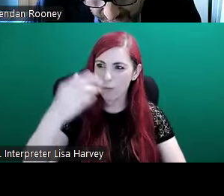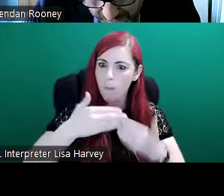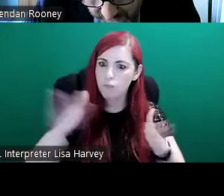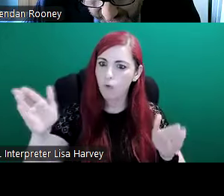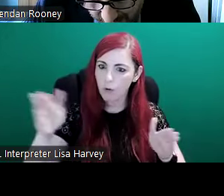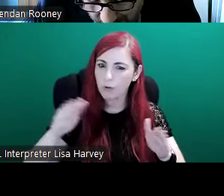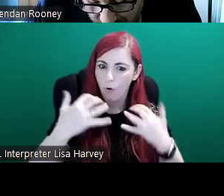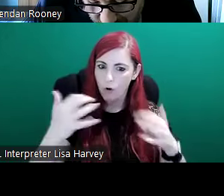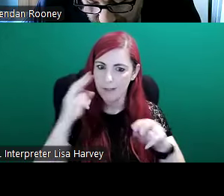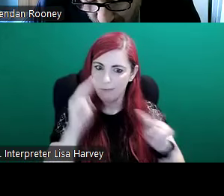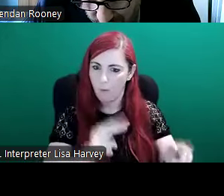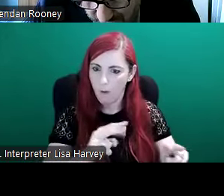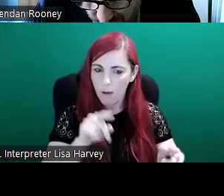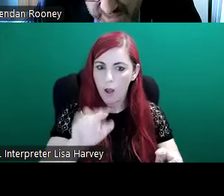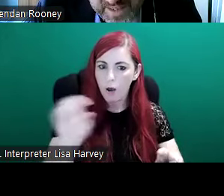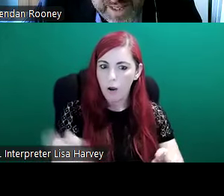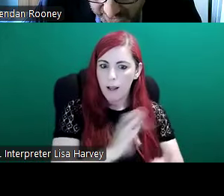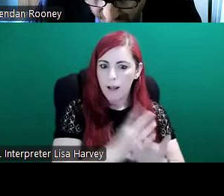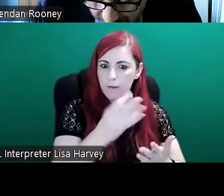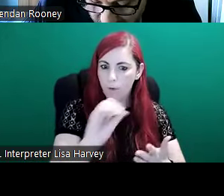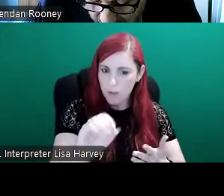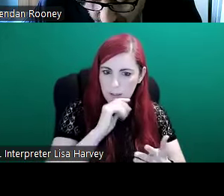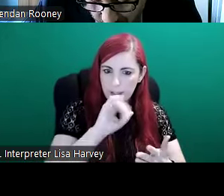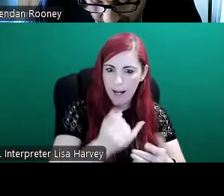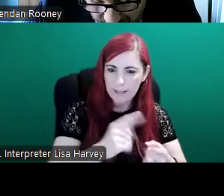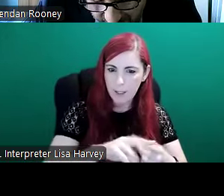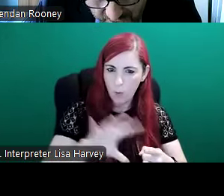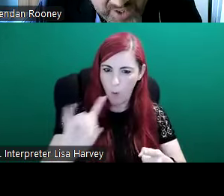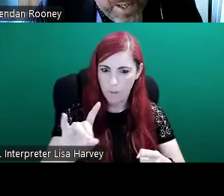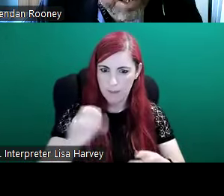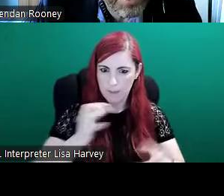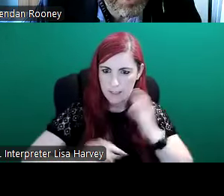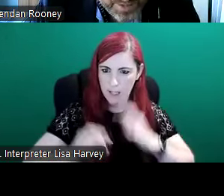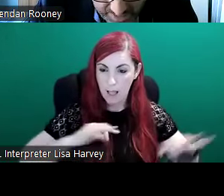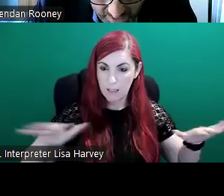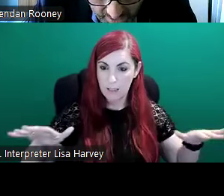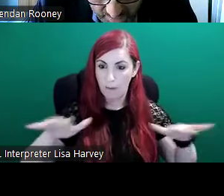1940s, Jellett and Hones styles had diverged to the point that their shared origins